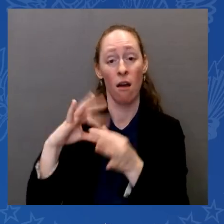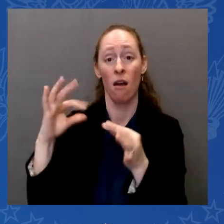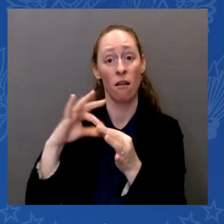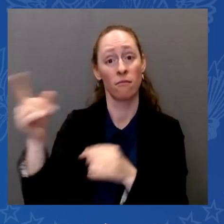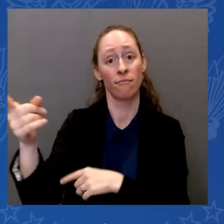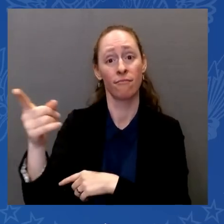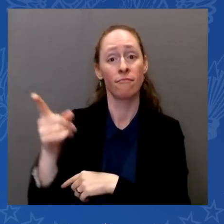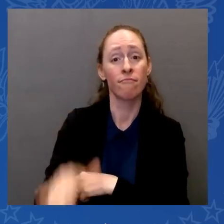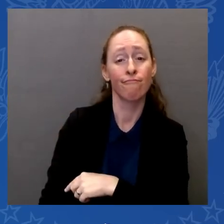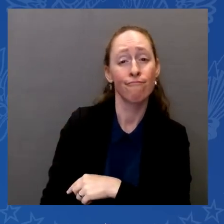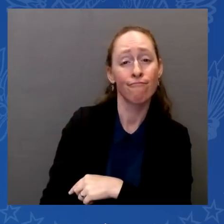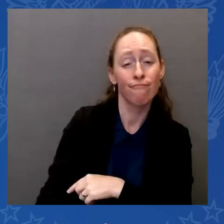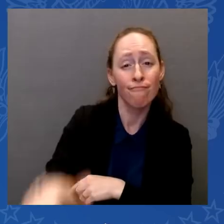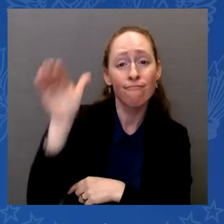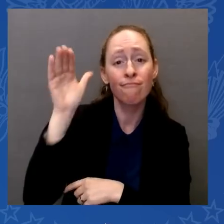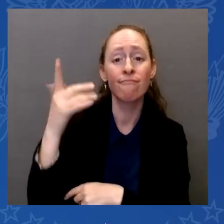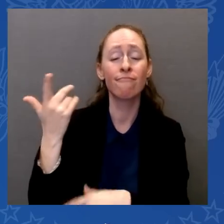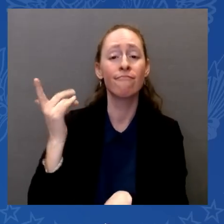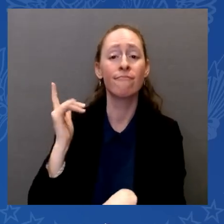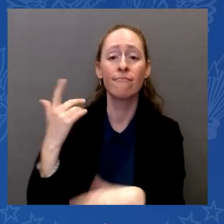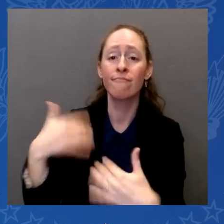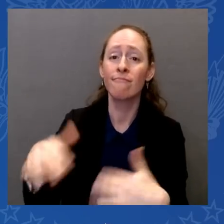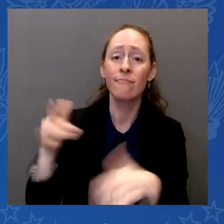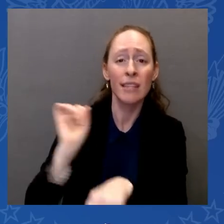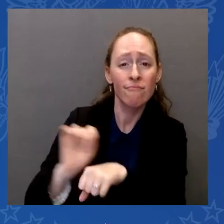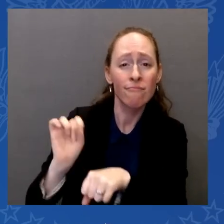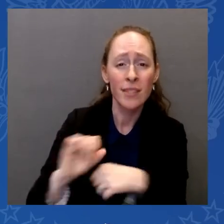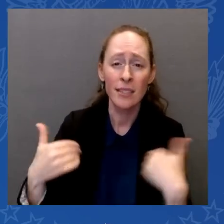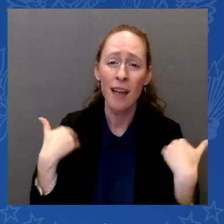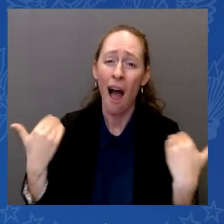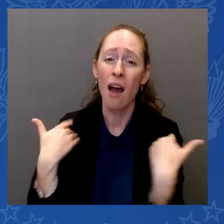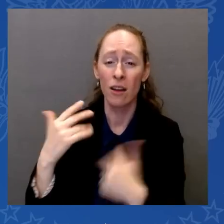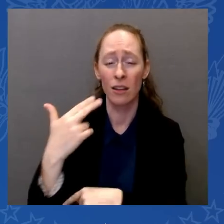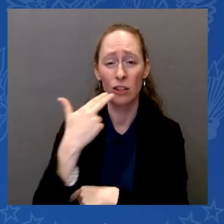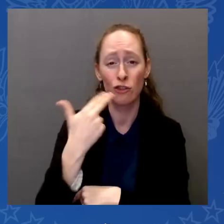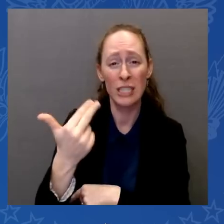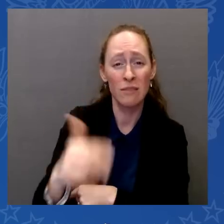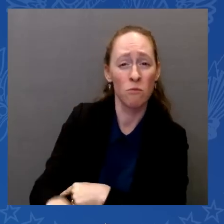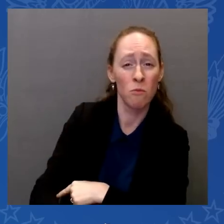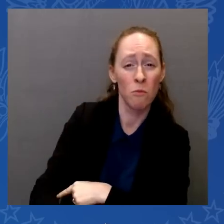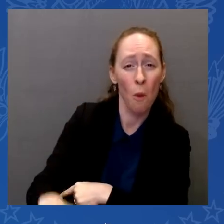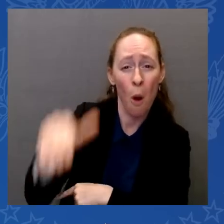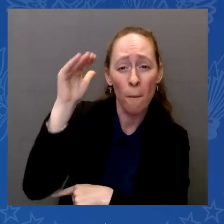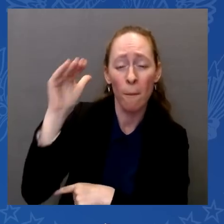and on her way to college, to a good job, until she was injured in an accident and couldn't find full-time work.